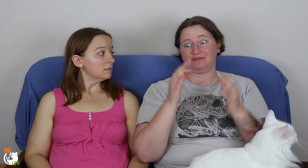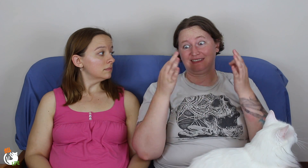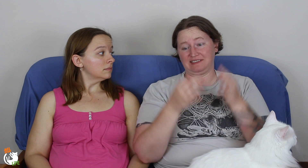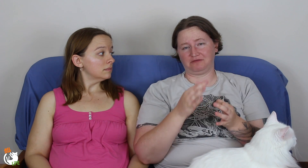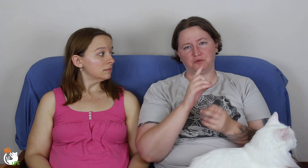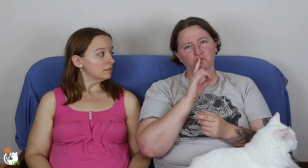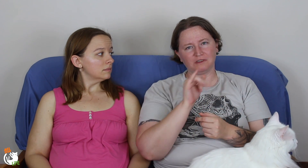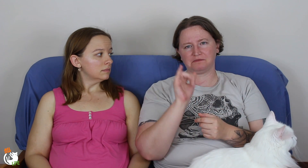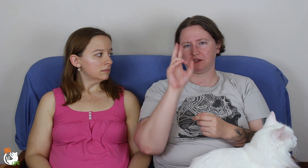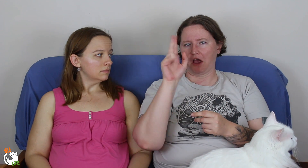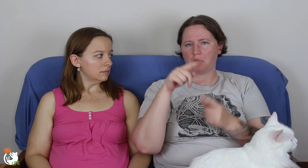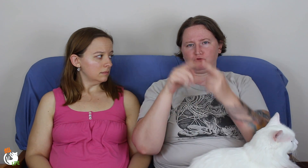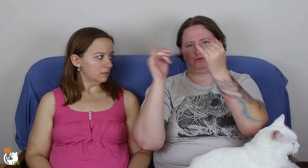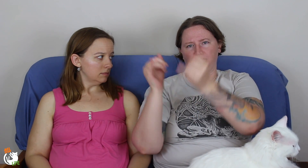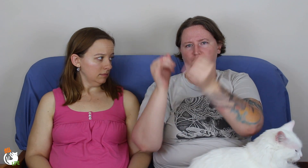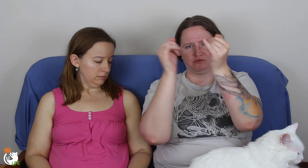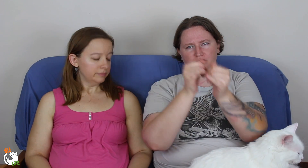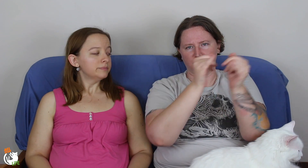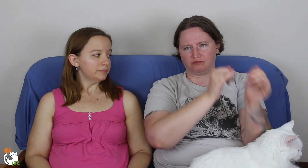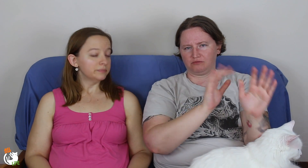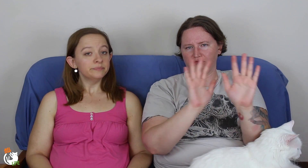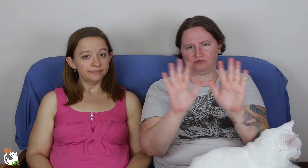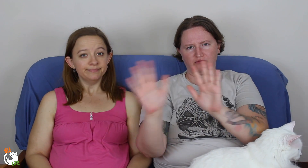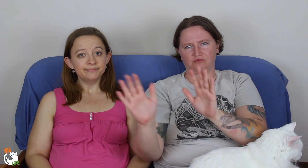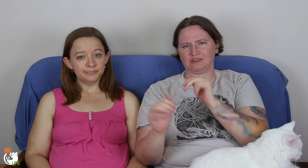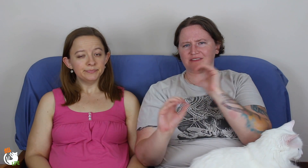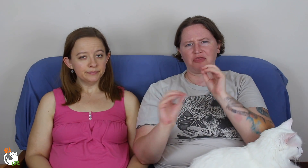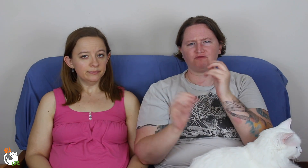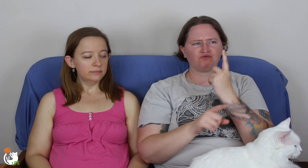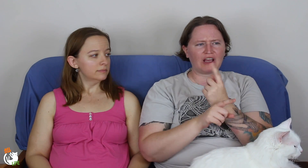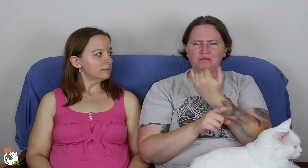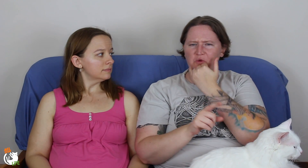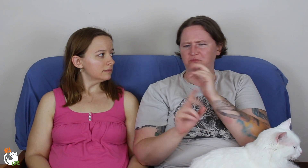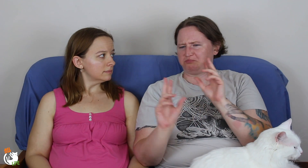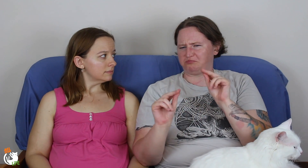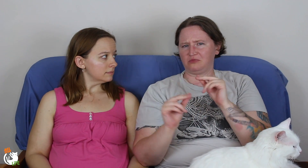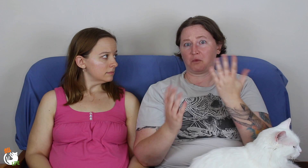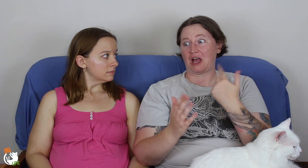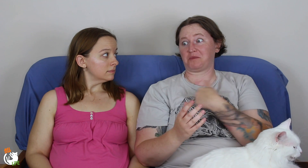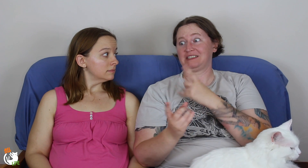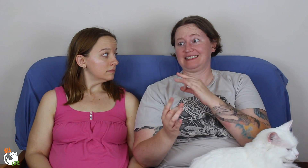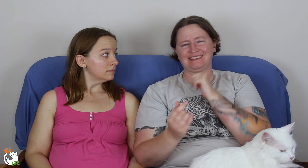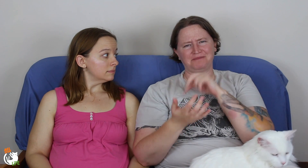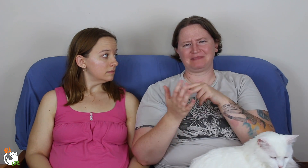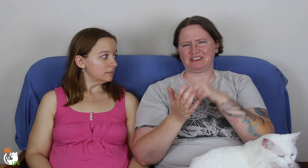The decision of which one you want is really an individual thing. There's no right or wrong answer.